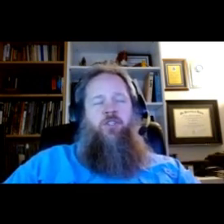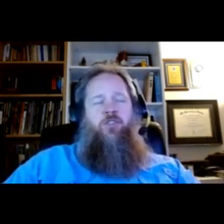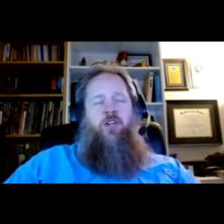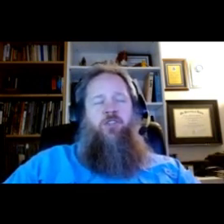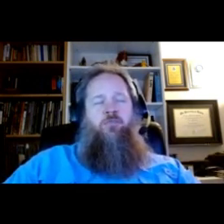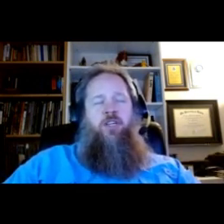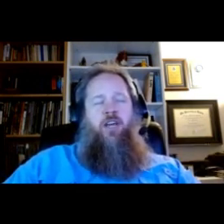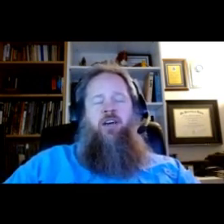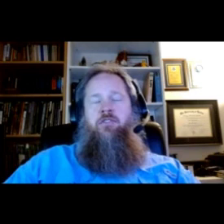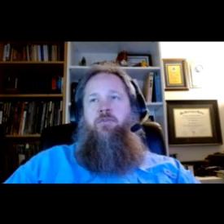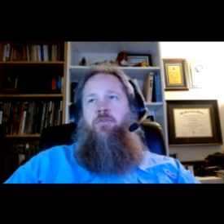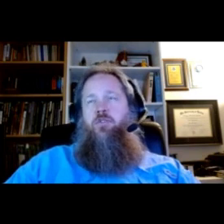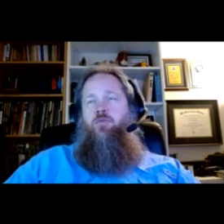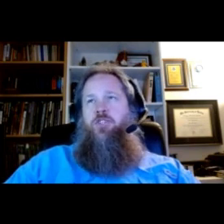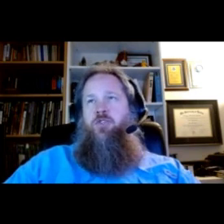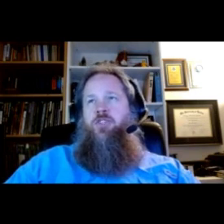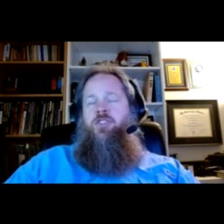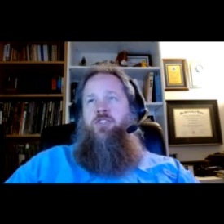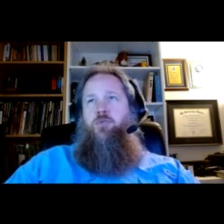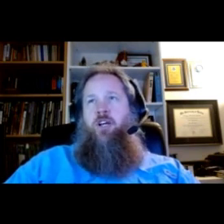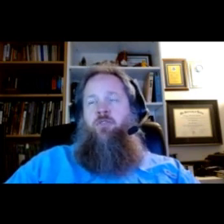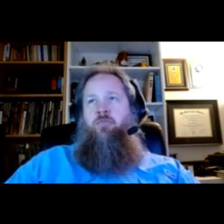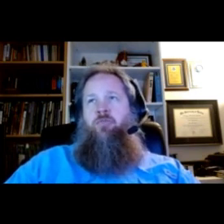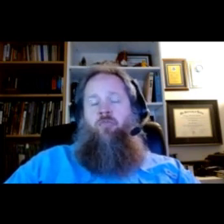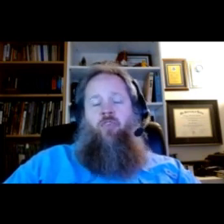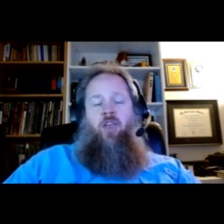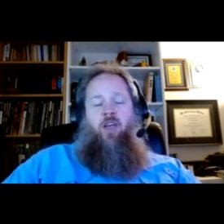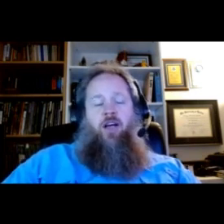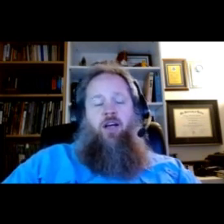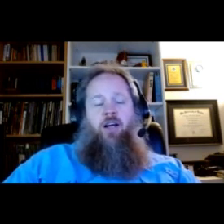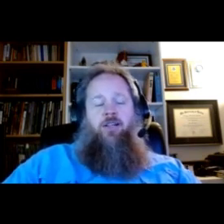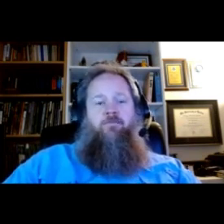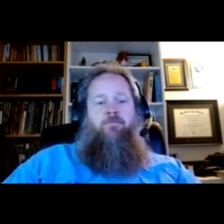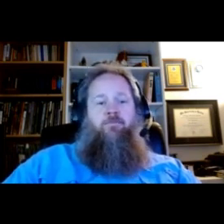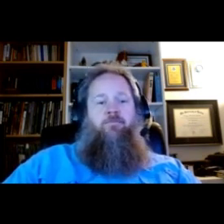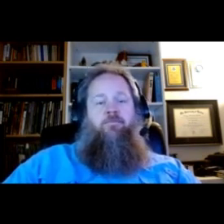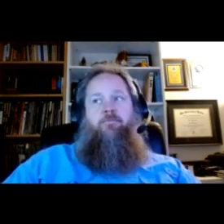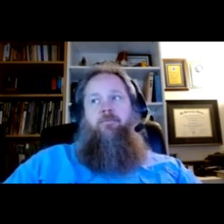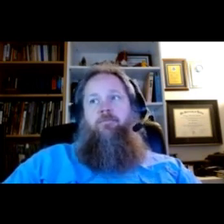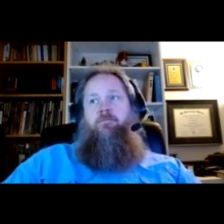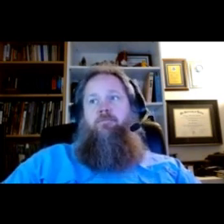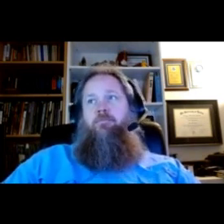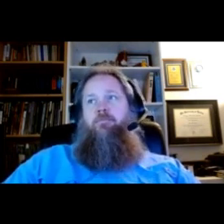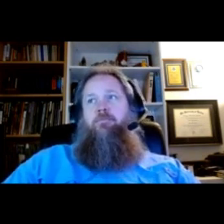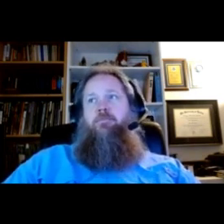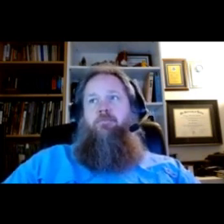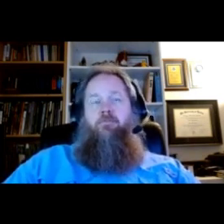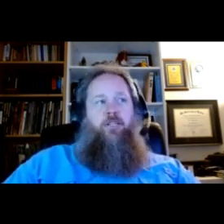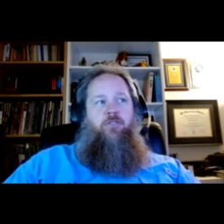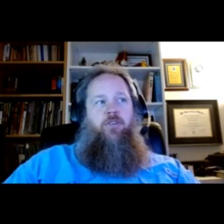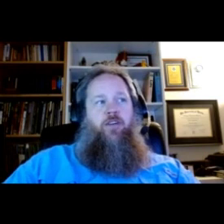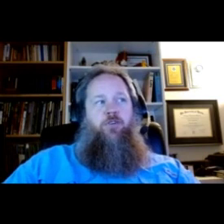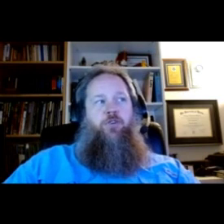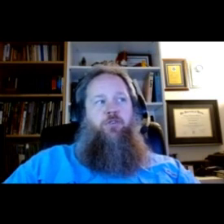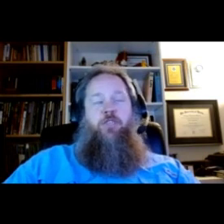administration might have resources as well. But I don't